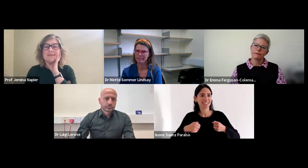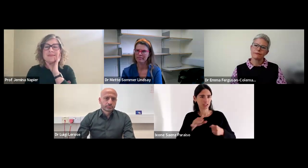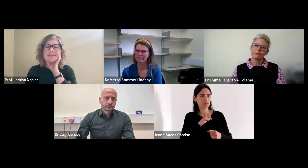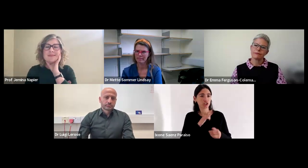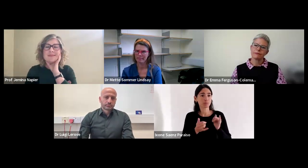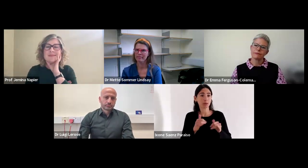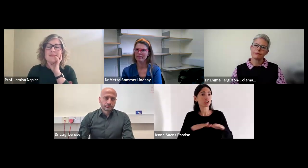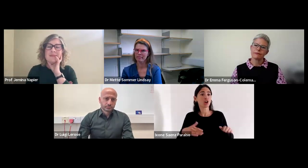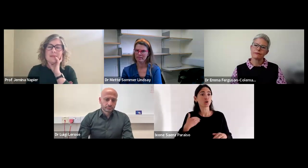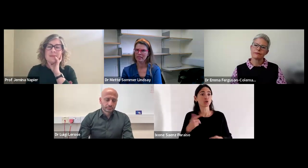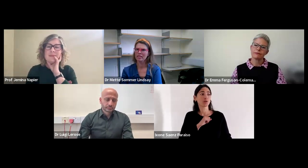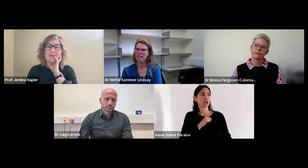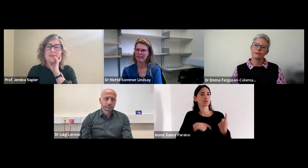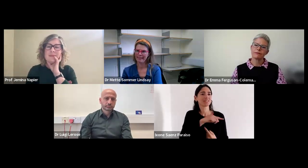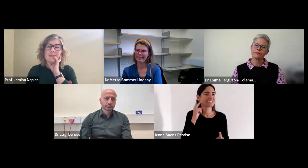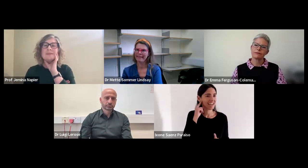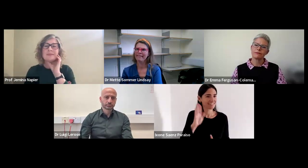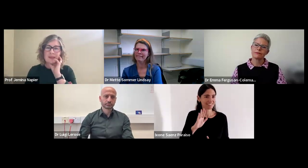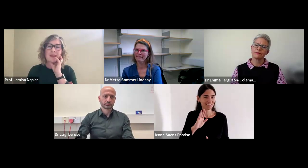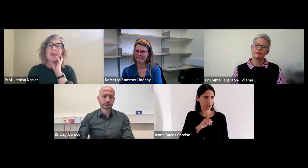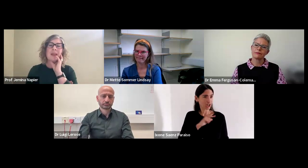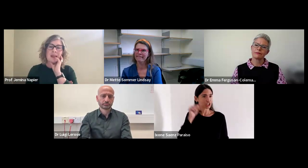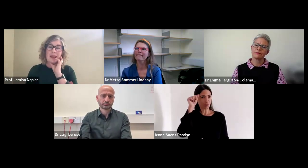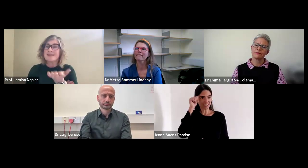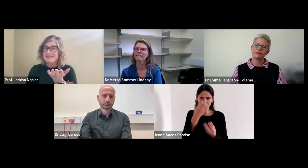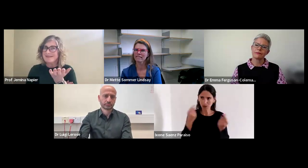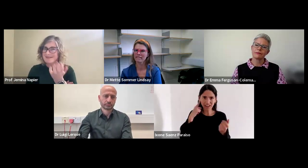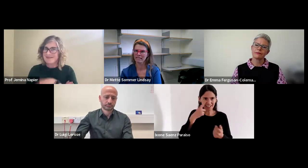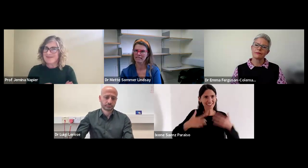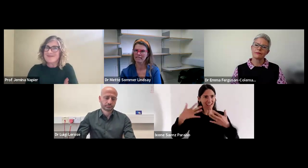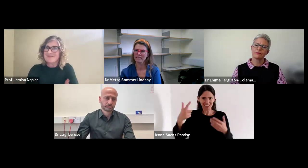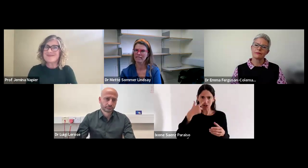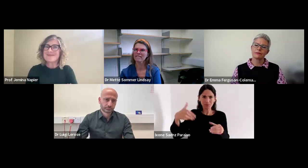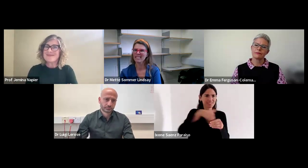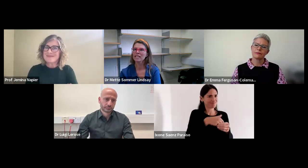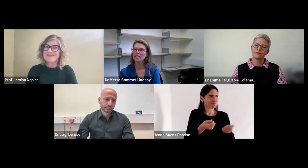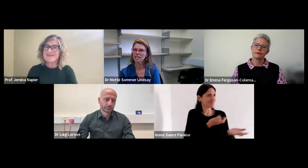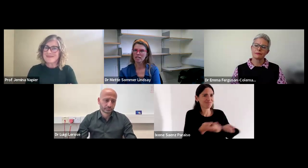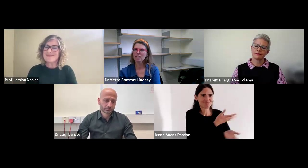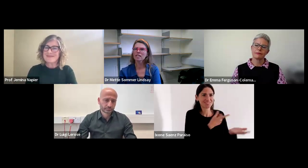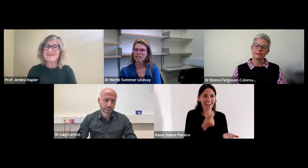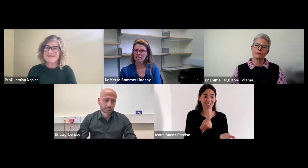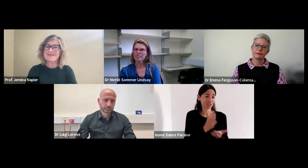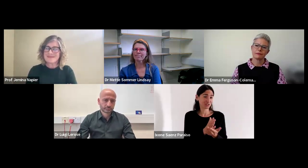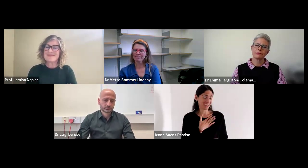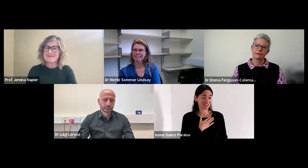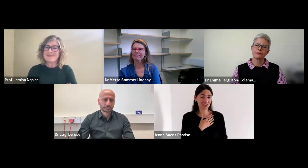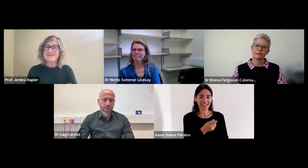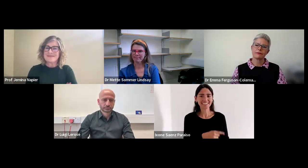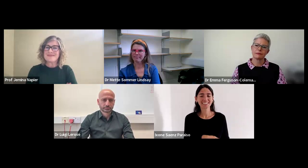Ixone: I'd like to talk about the signing space. It's not always just because we are deaf, you know, we know that hearing people can be part of that because they have skills